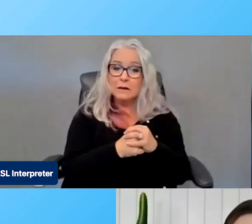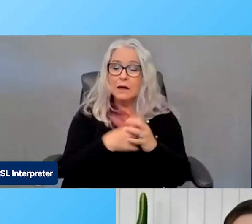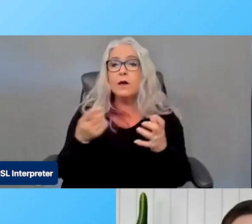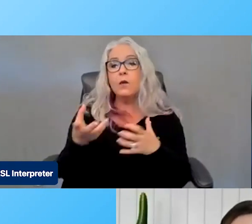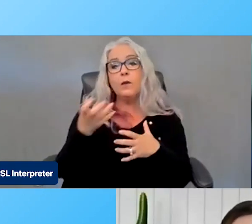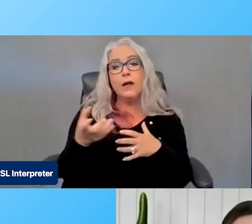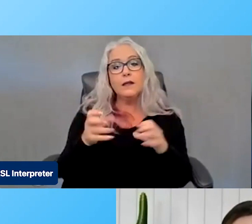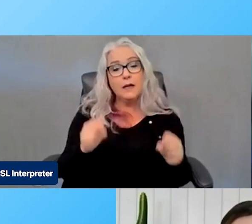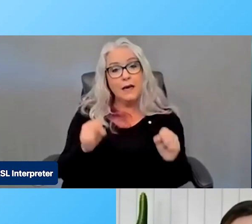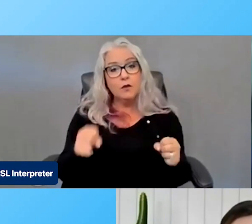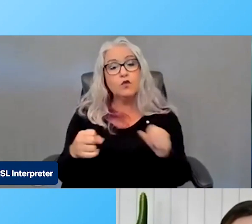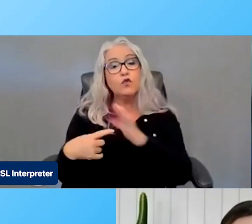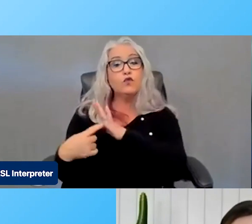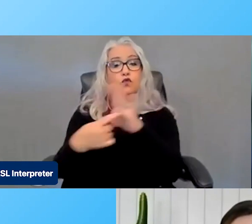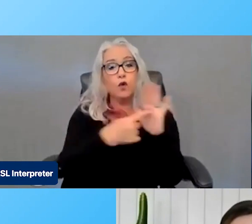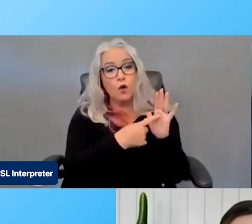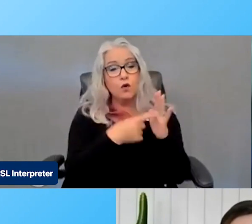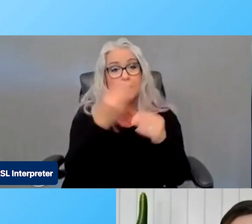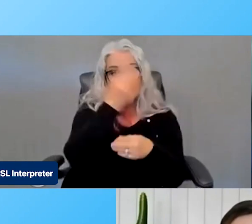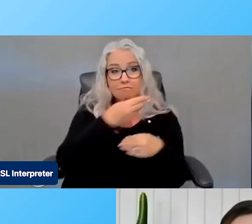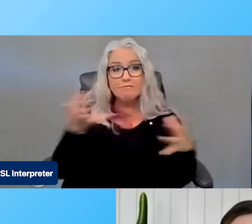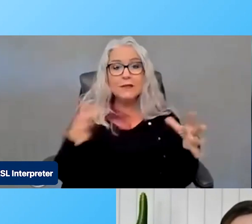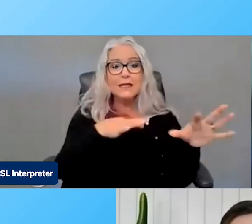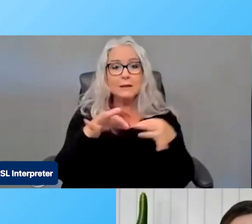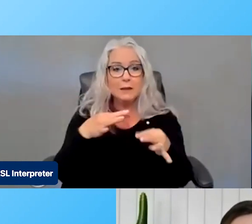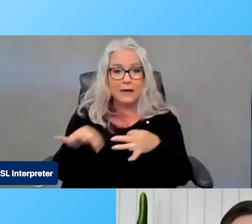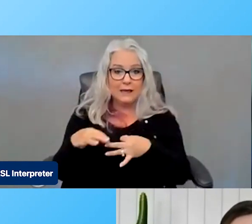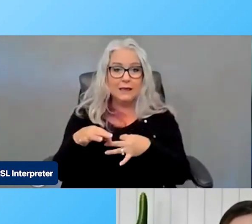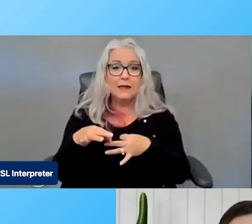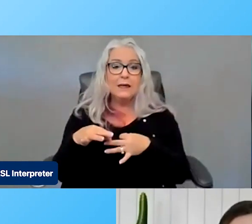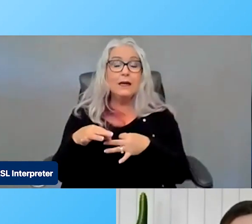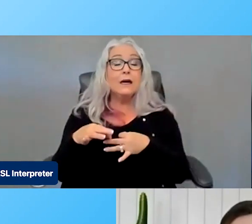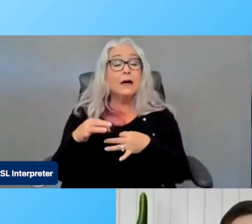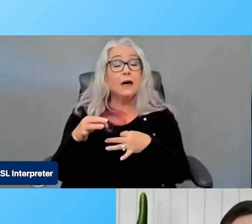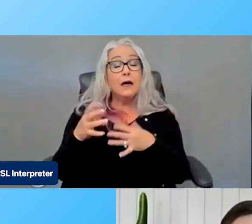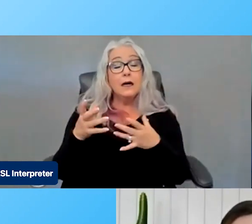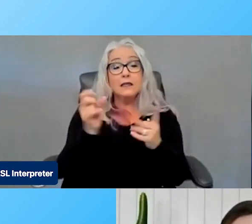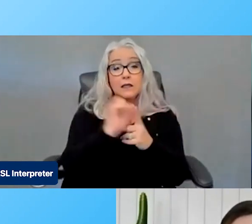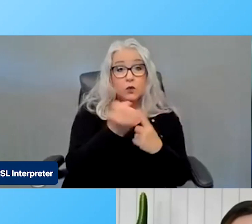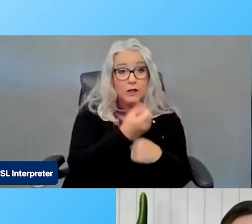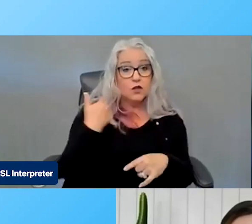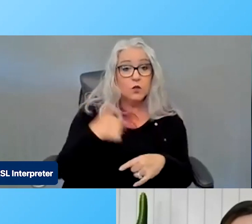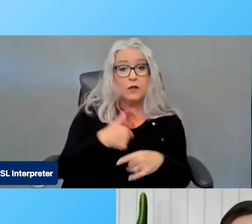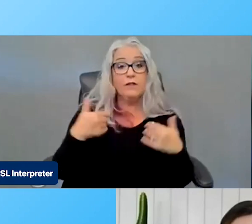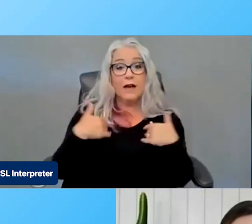And I wanted to just like to mention briefly a case that we have had for almost five years now.